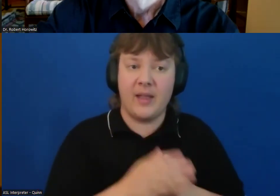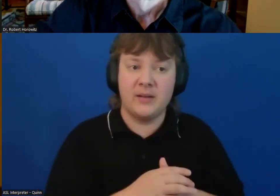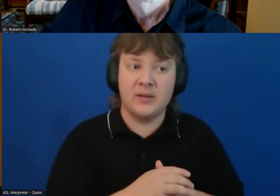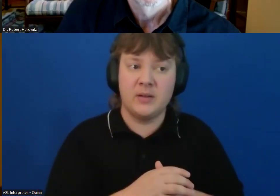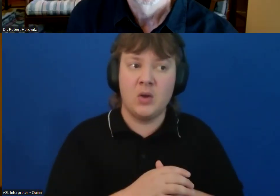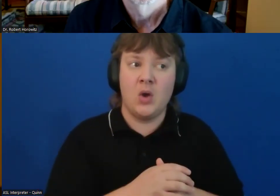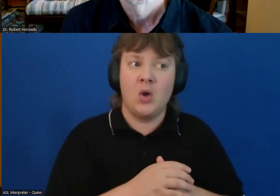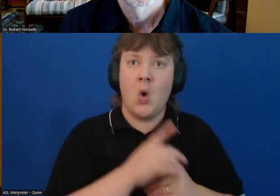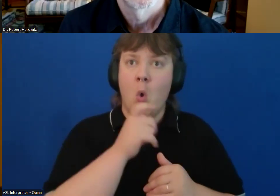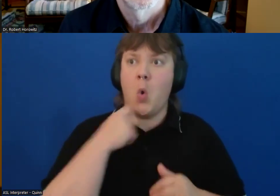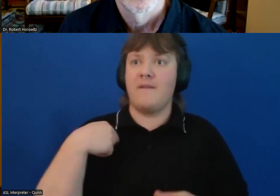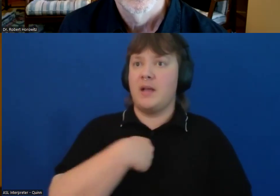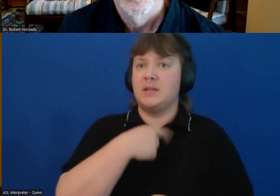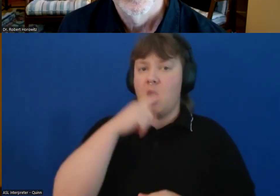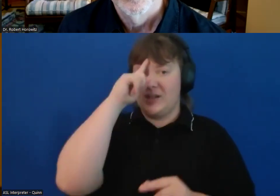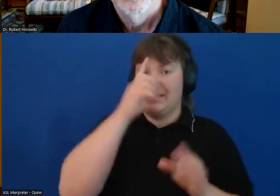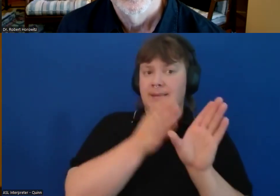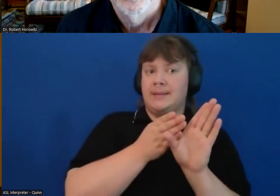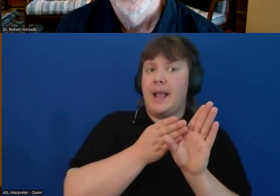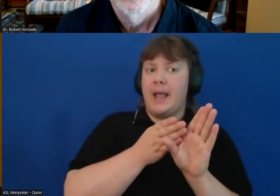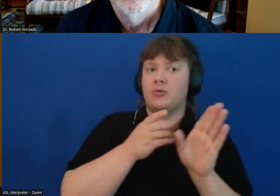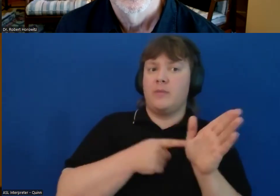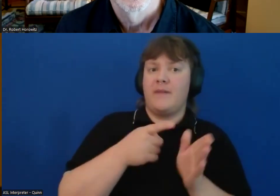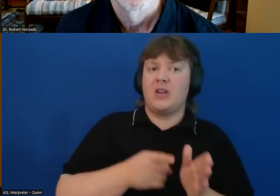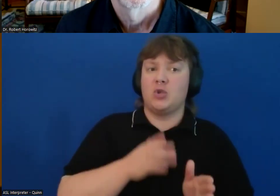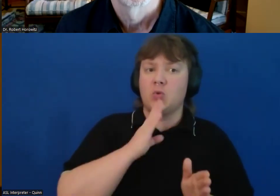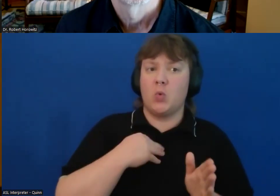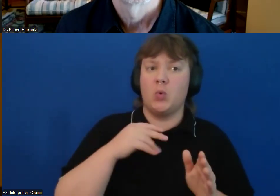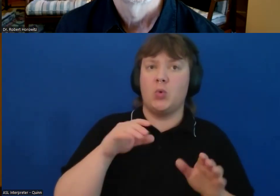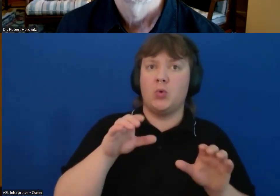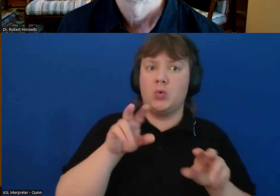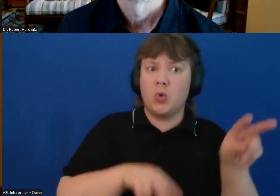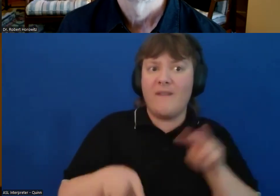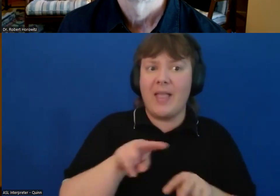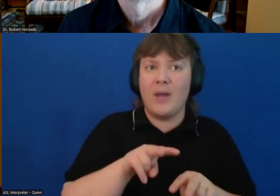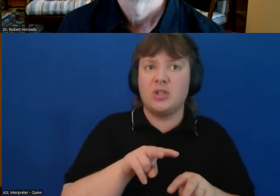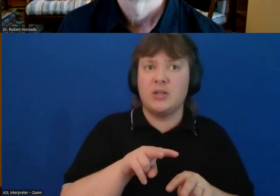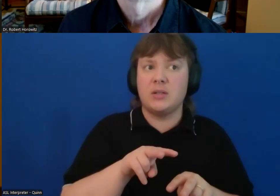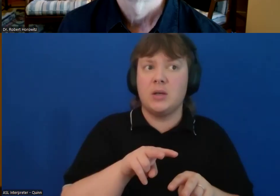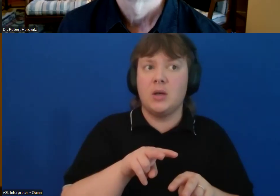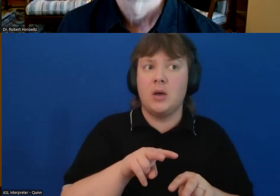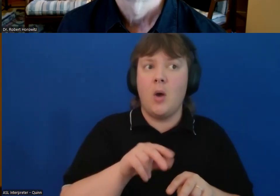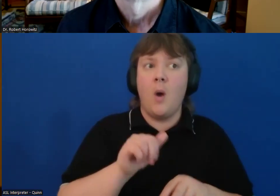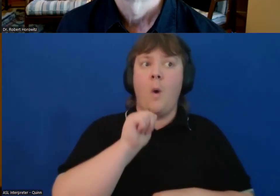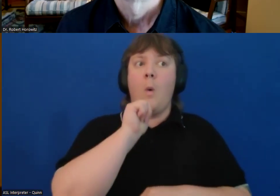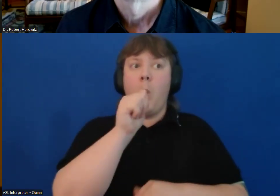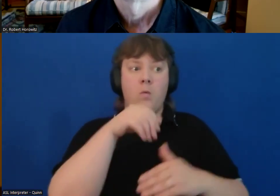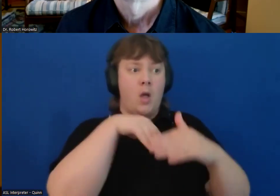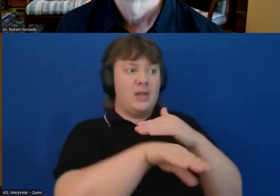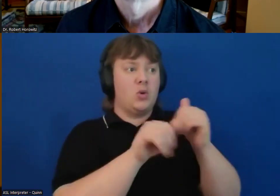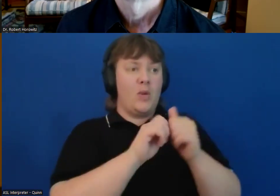going to do the evaluations are are not going to come into it with a a history and a strong